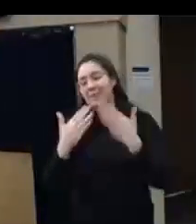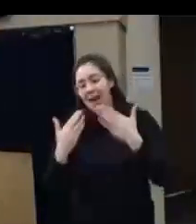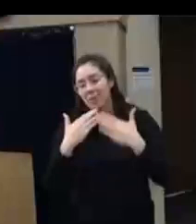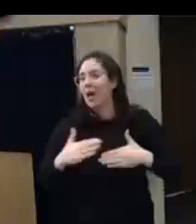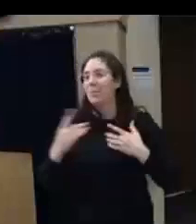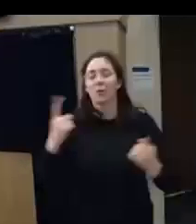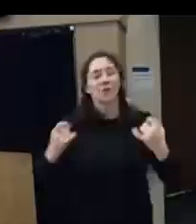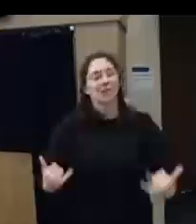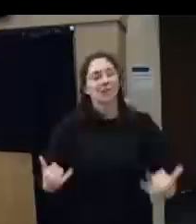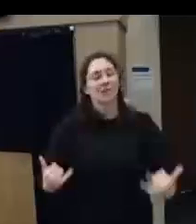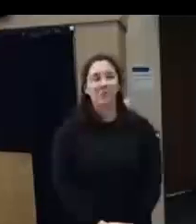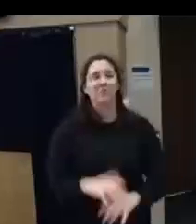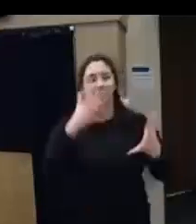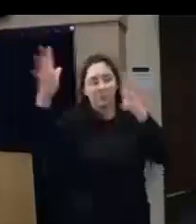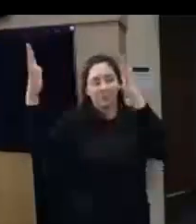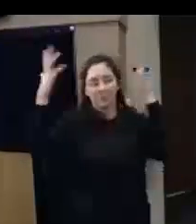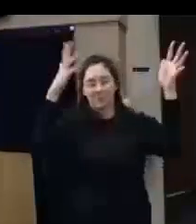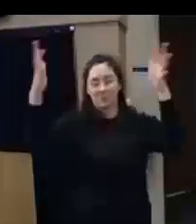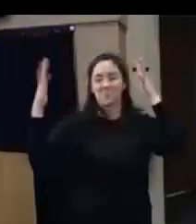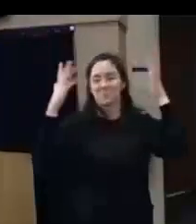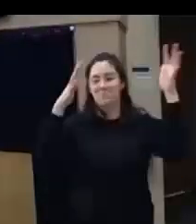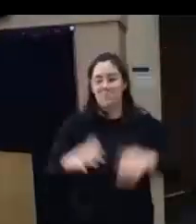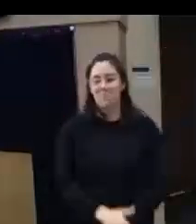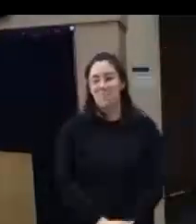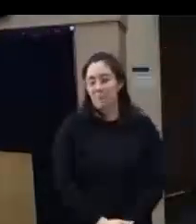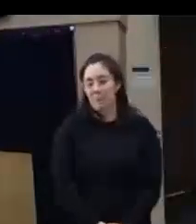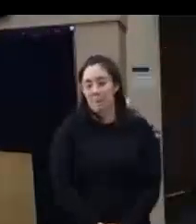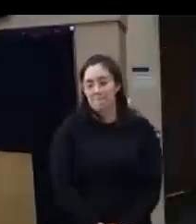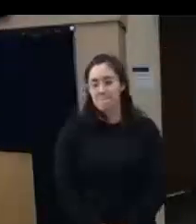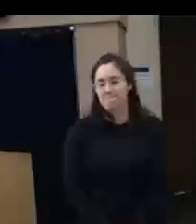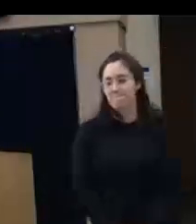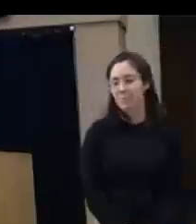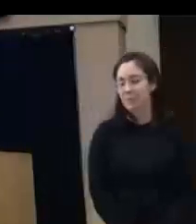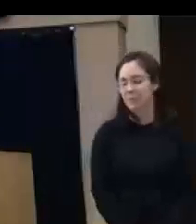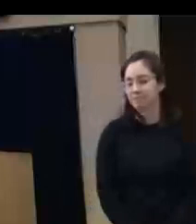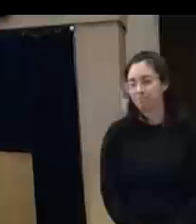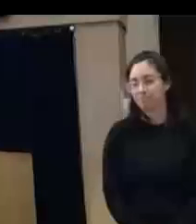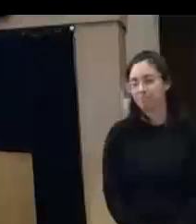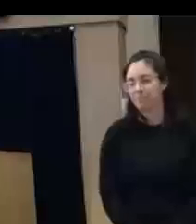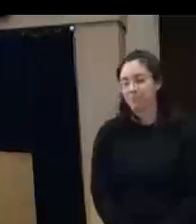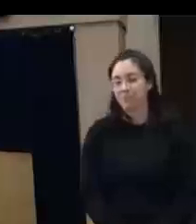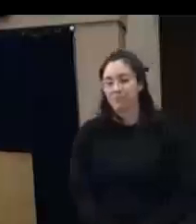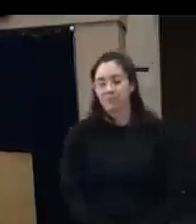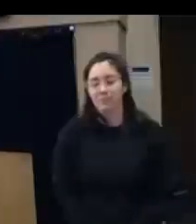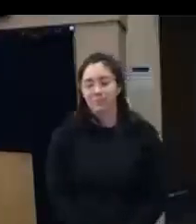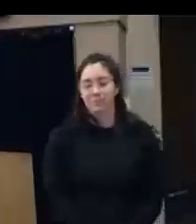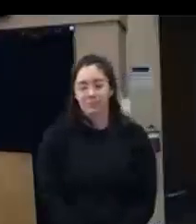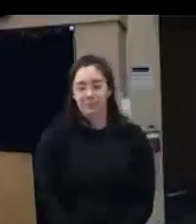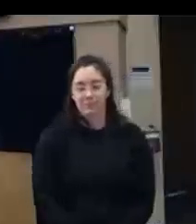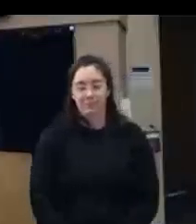questions oh there's one more oh sorry